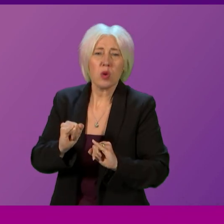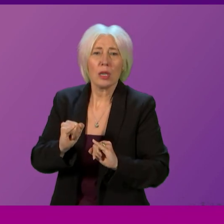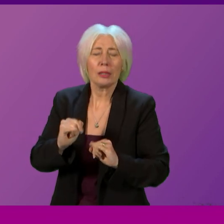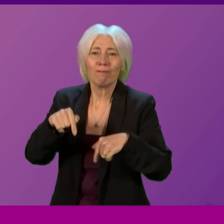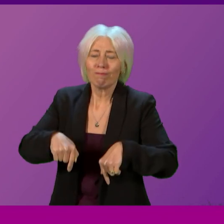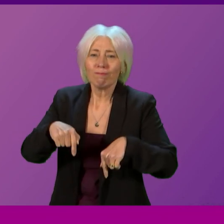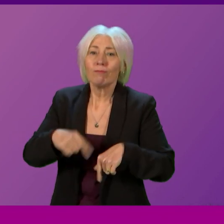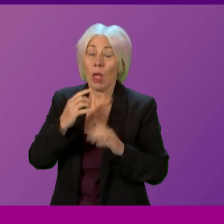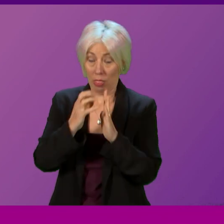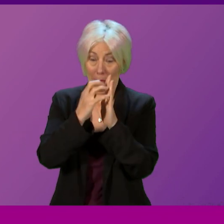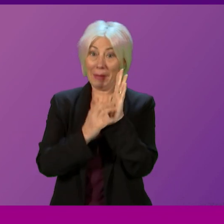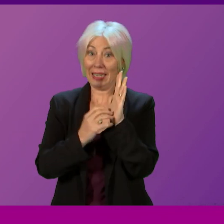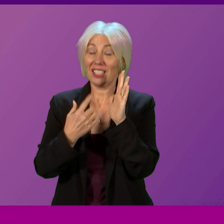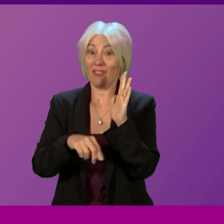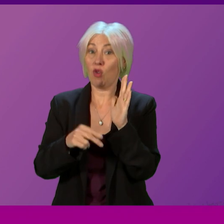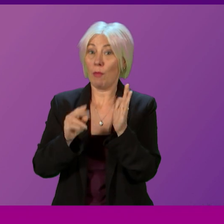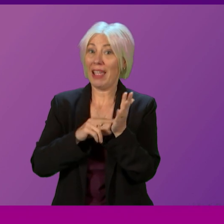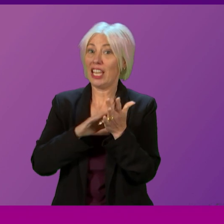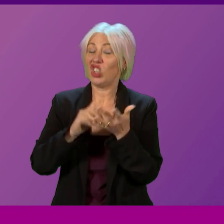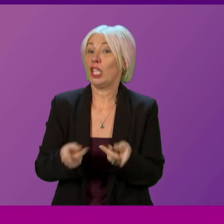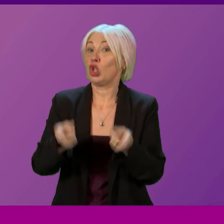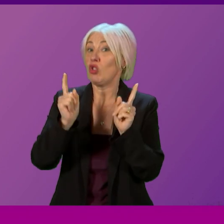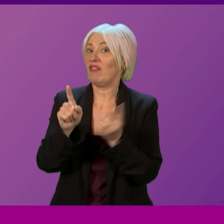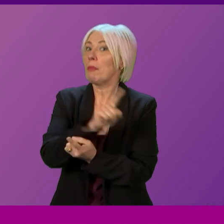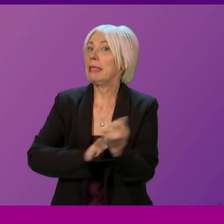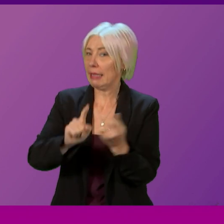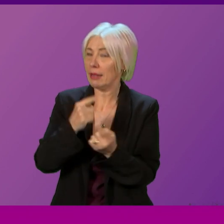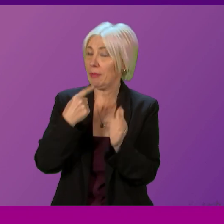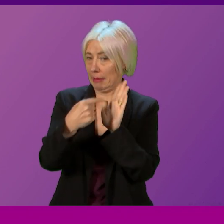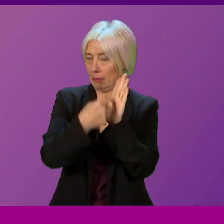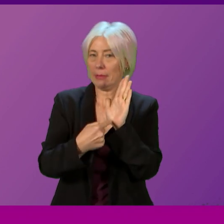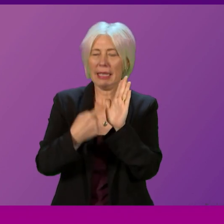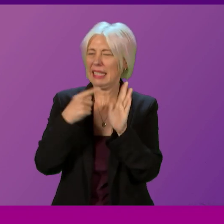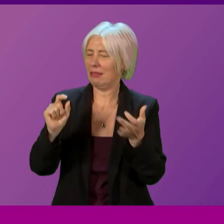The minutes of the meeting of NHS chiefs claim that there is a “disconnect” between what